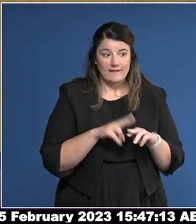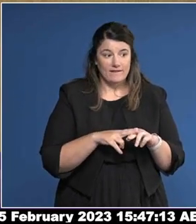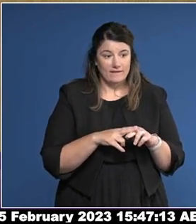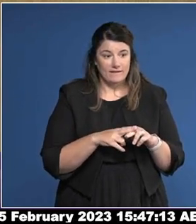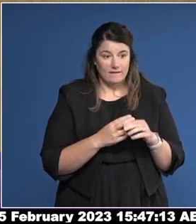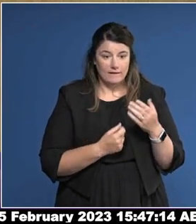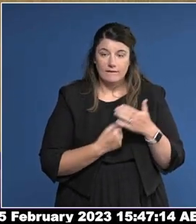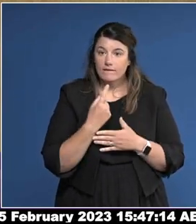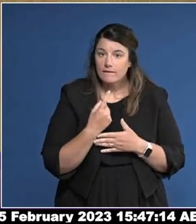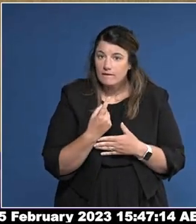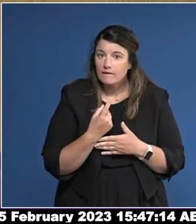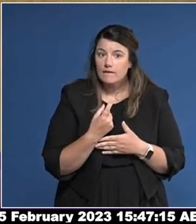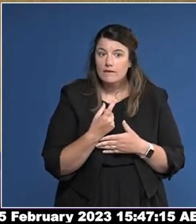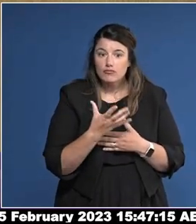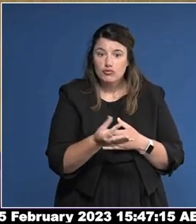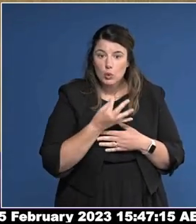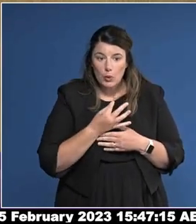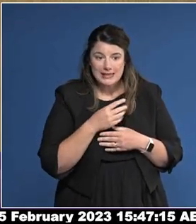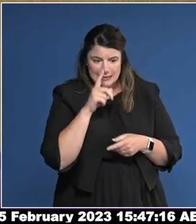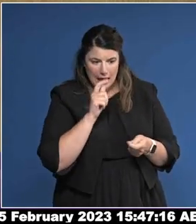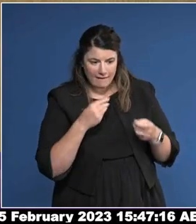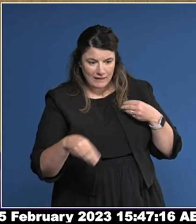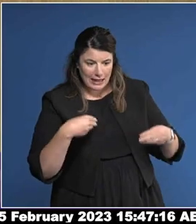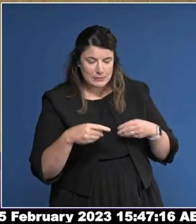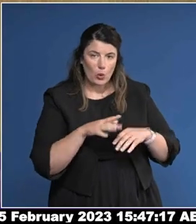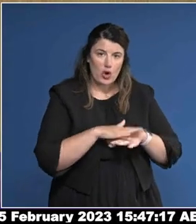to requests for change. There is a number of different points.